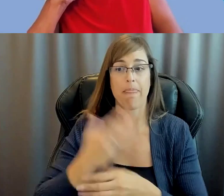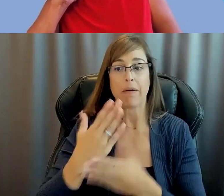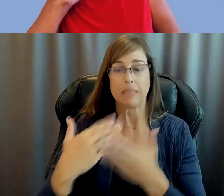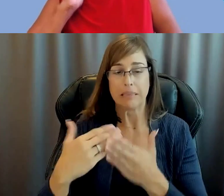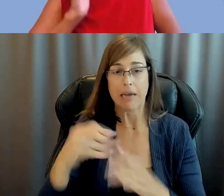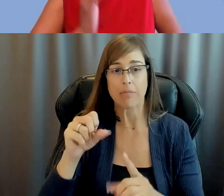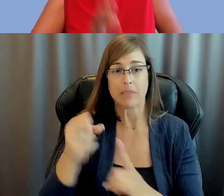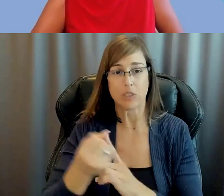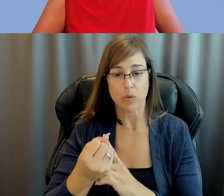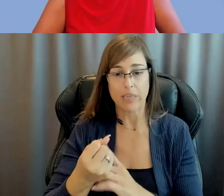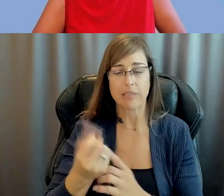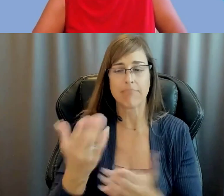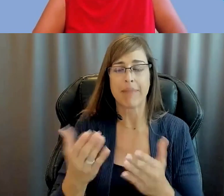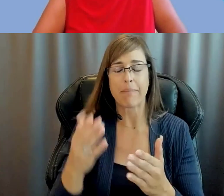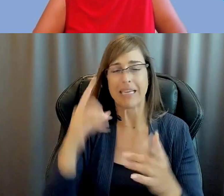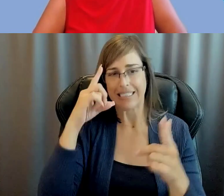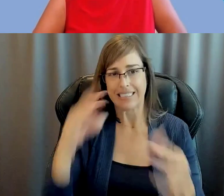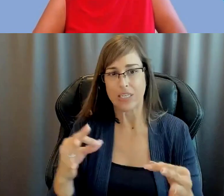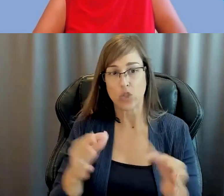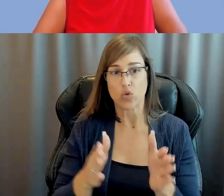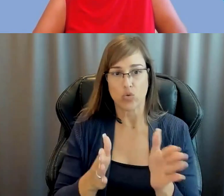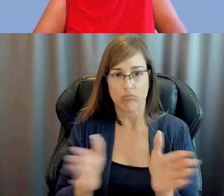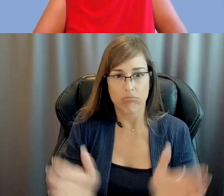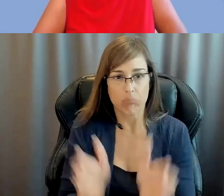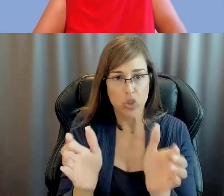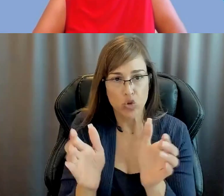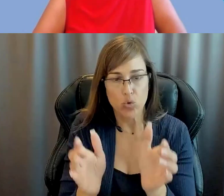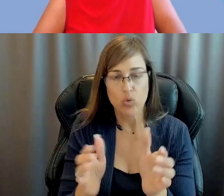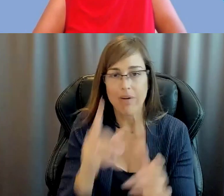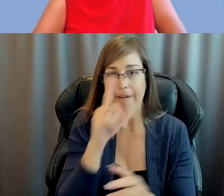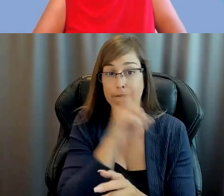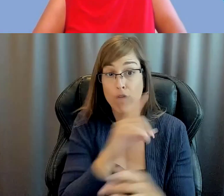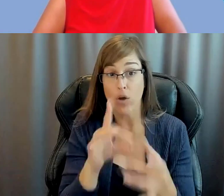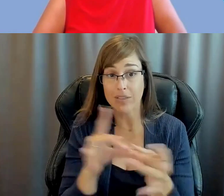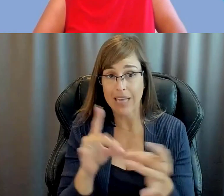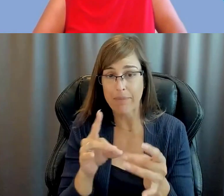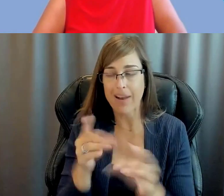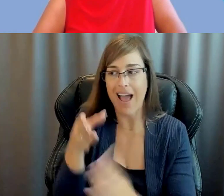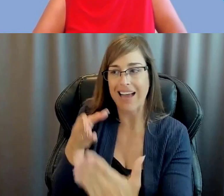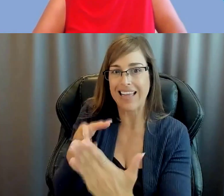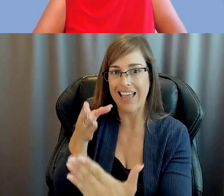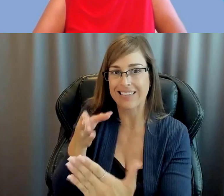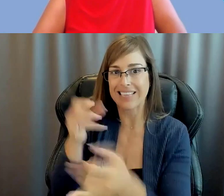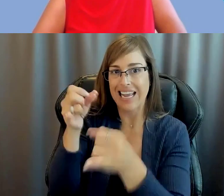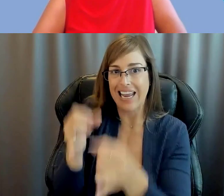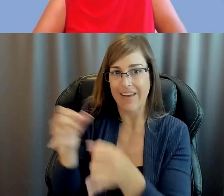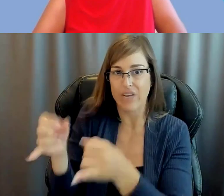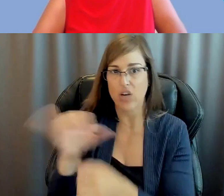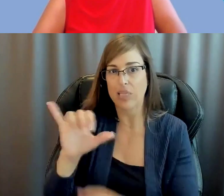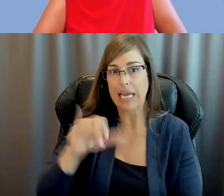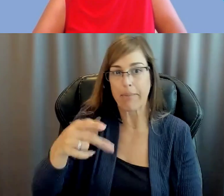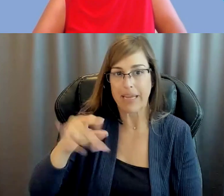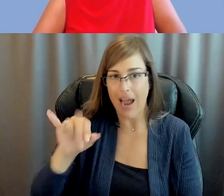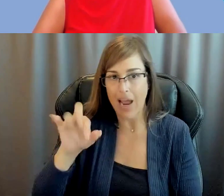to pursue a false statement made against the individual as well like the PI or the researcher